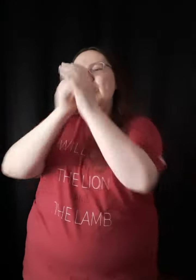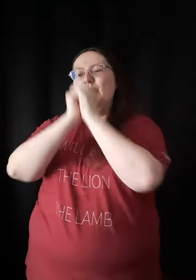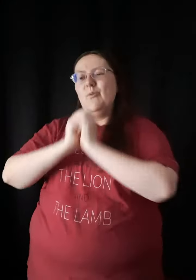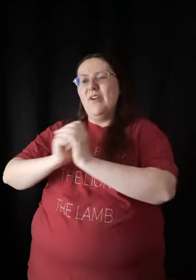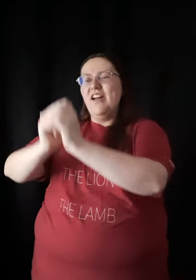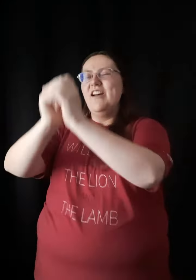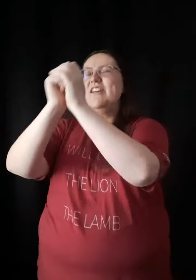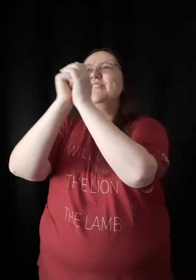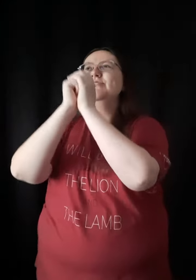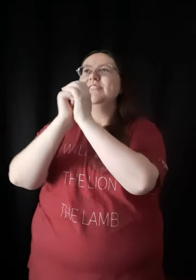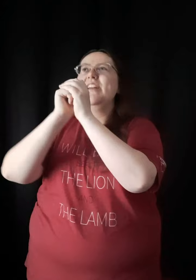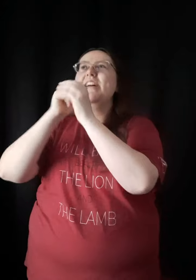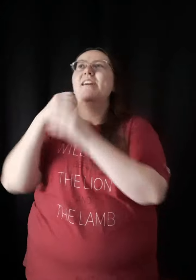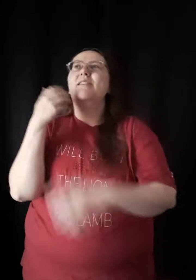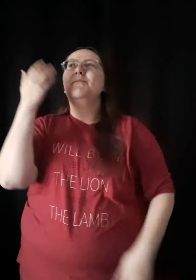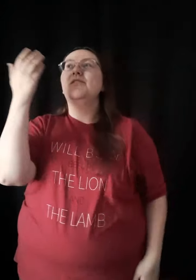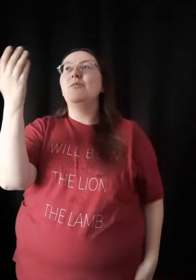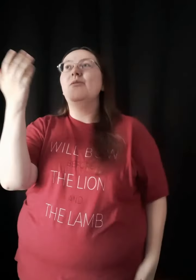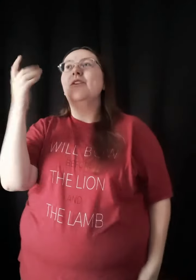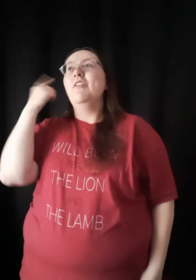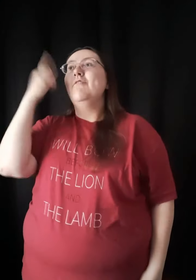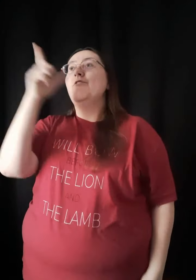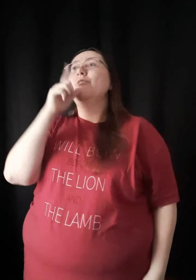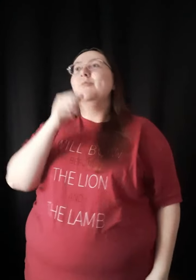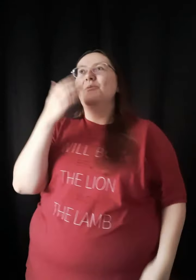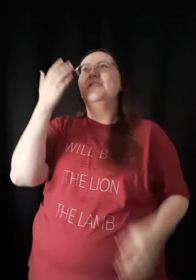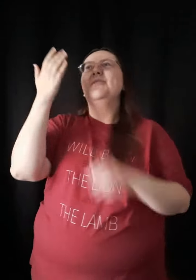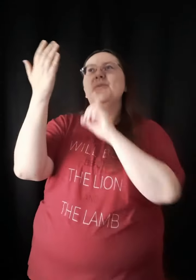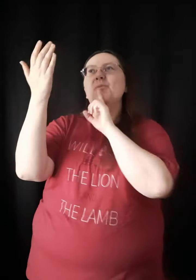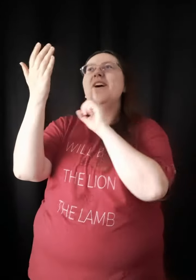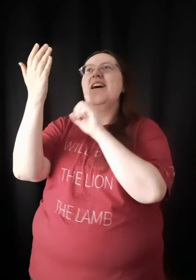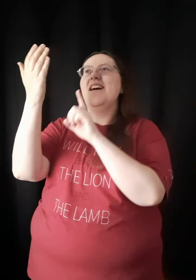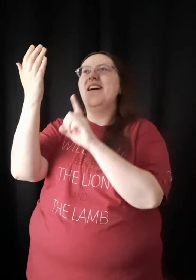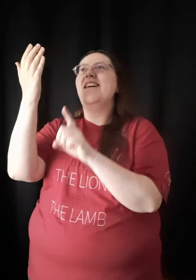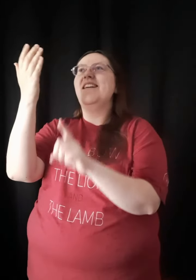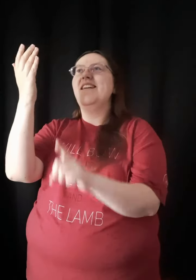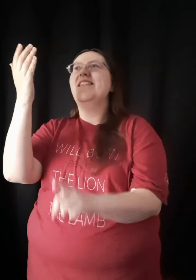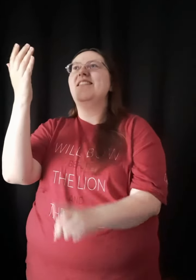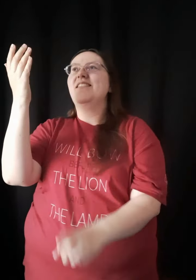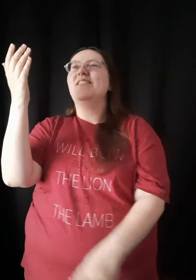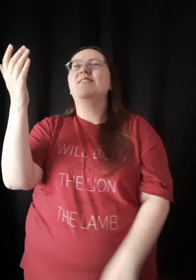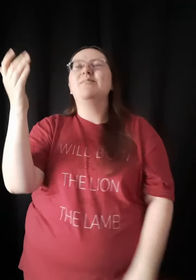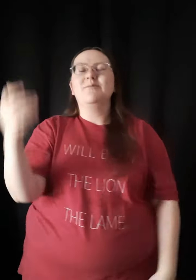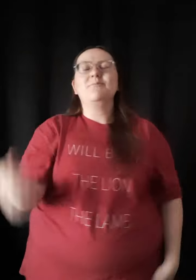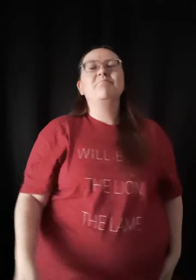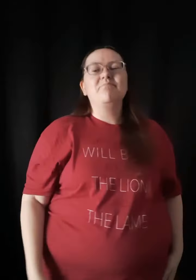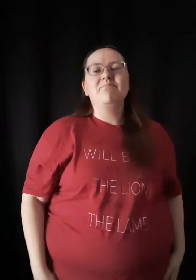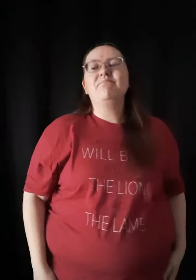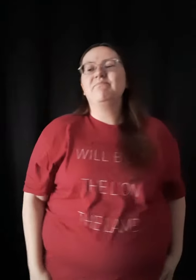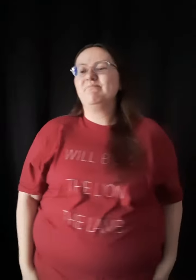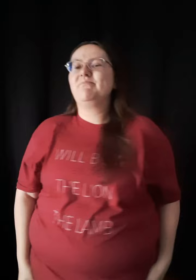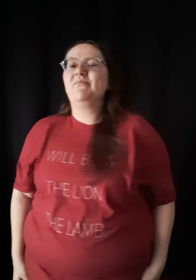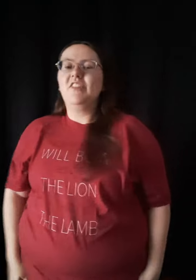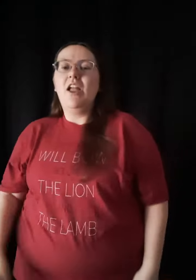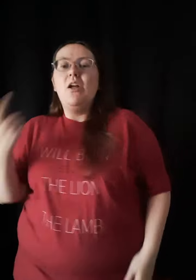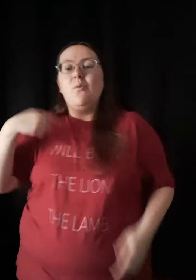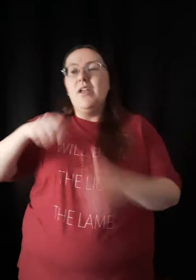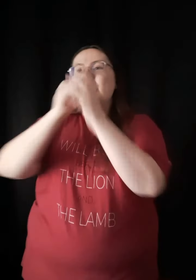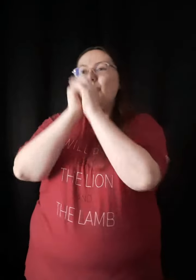We worship You for who you are Oh yeah, oh yeah, oh yeah